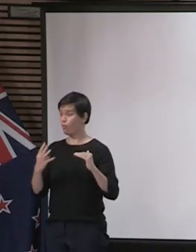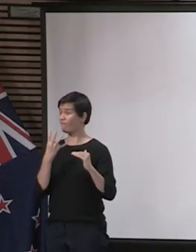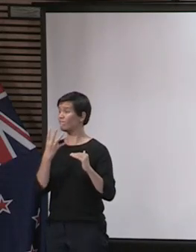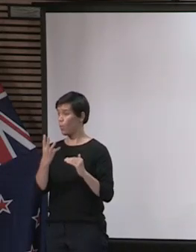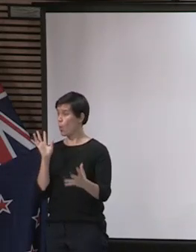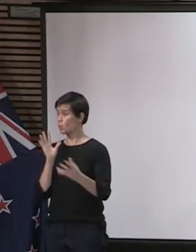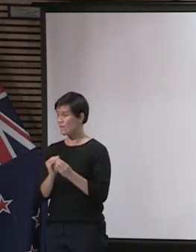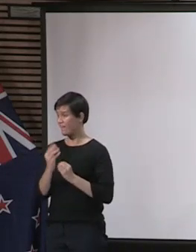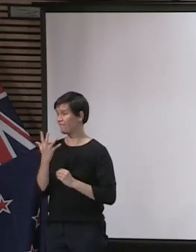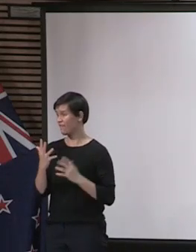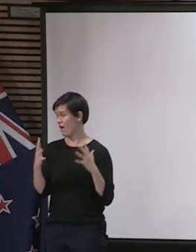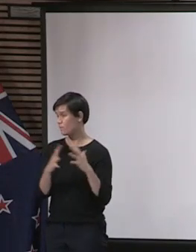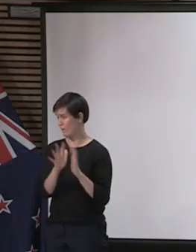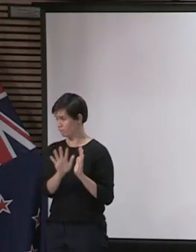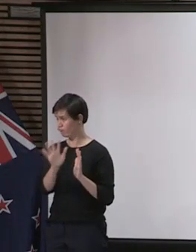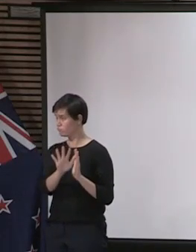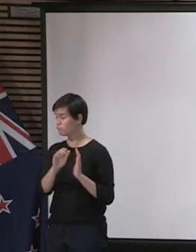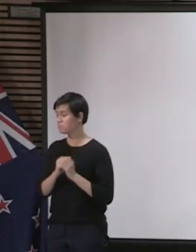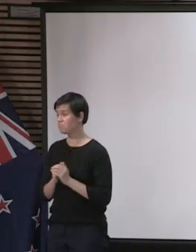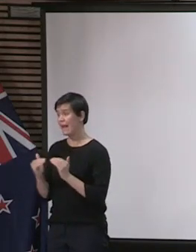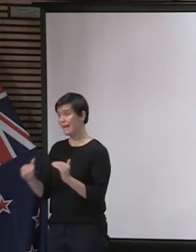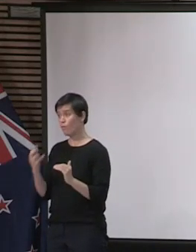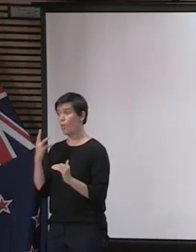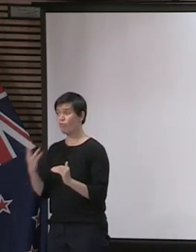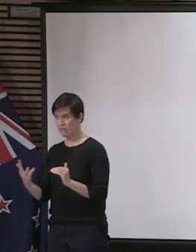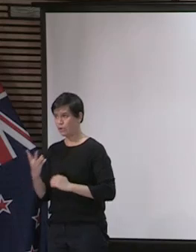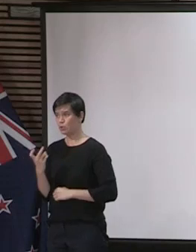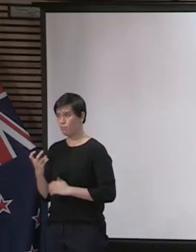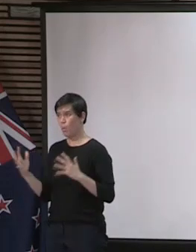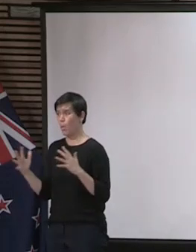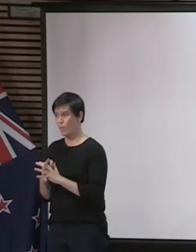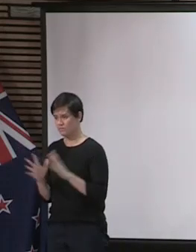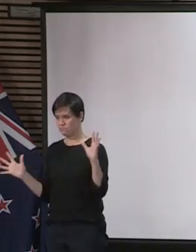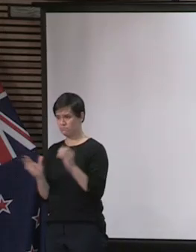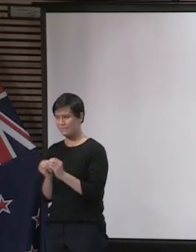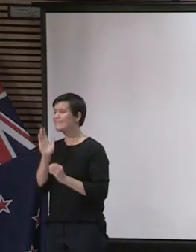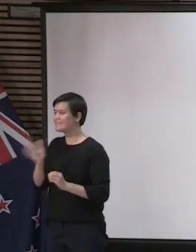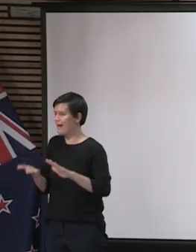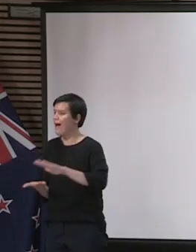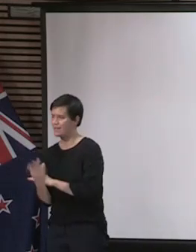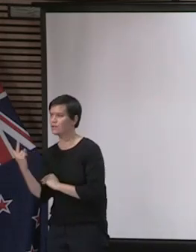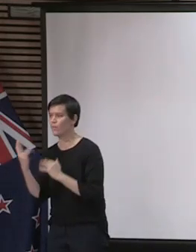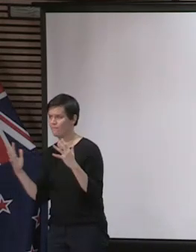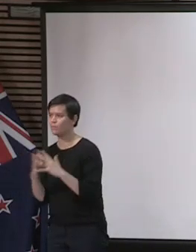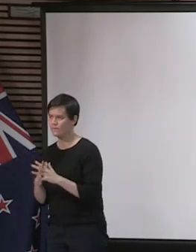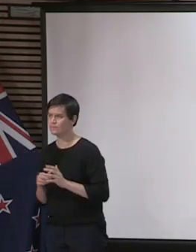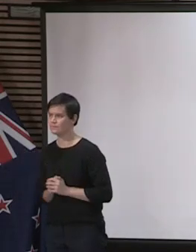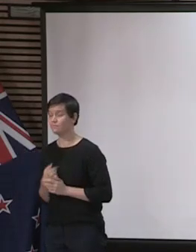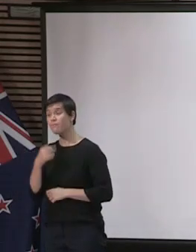two of Level 3, that is still, well below the 12 weeks a worth which the Westminster